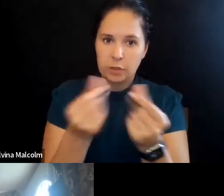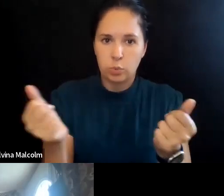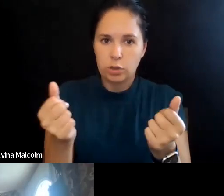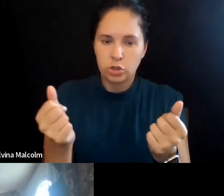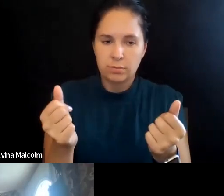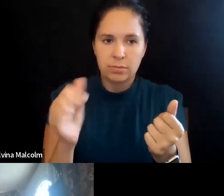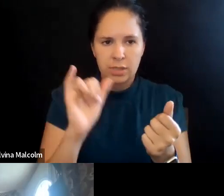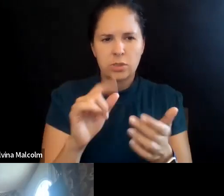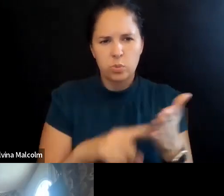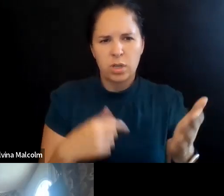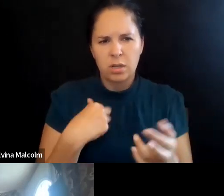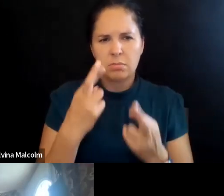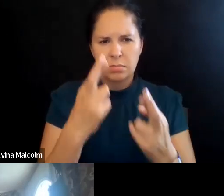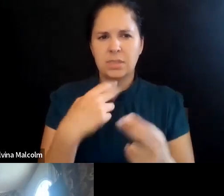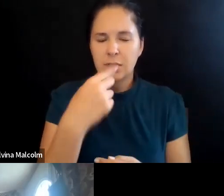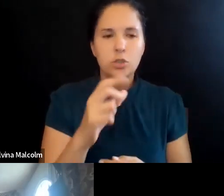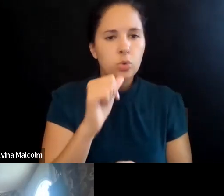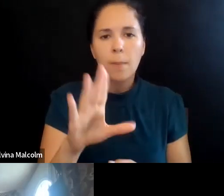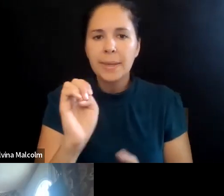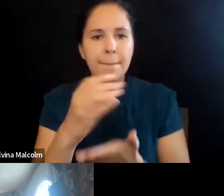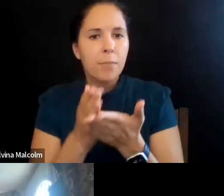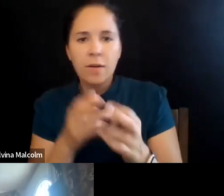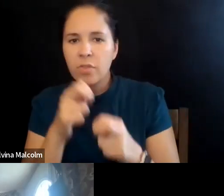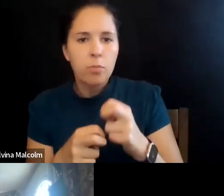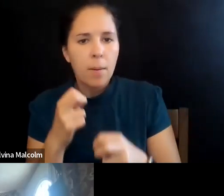lives. Beth, any closing words? Just the fact that -- so be